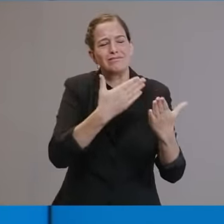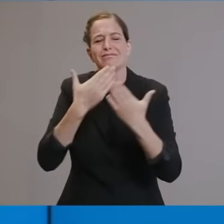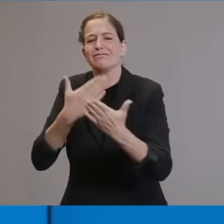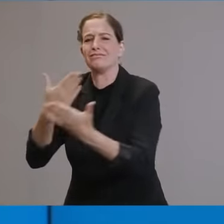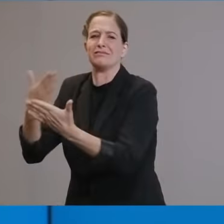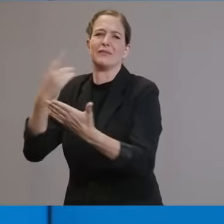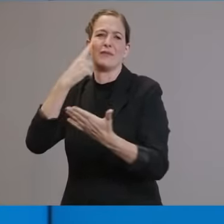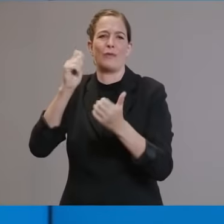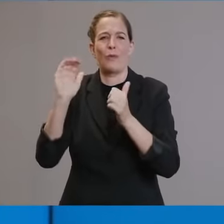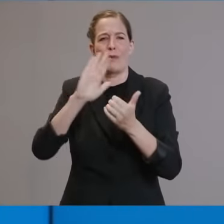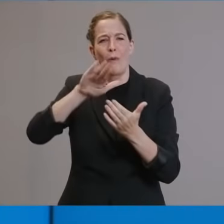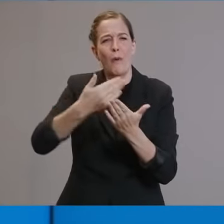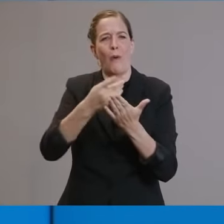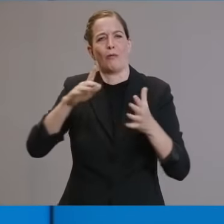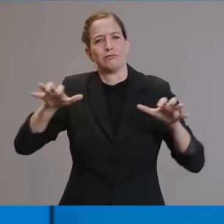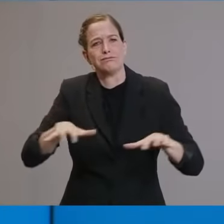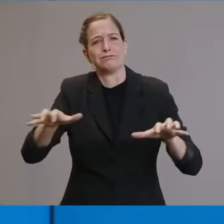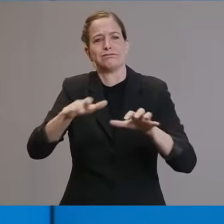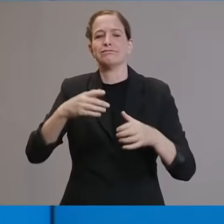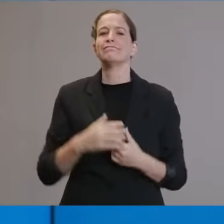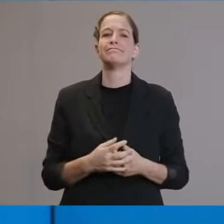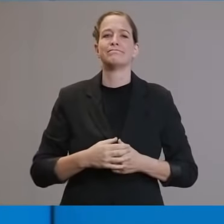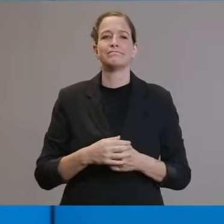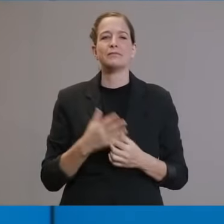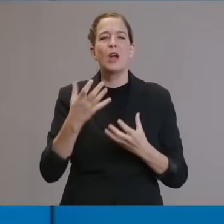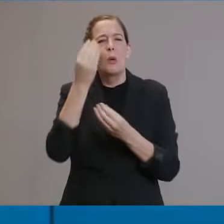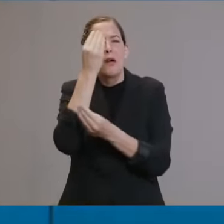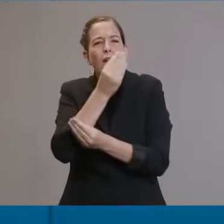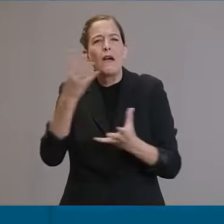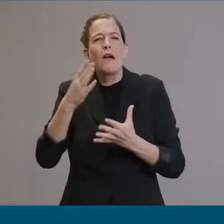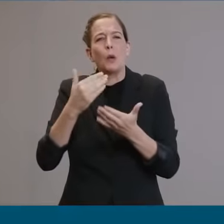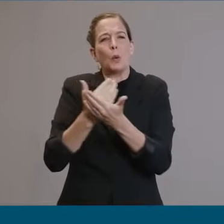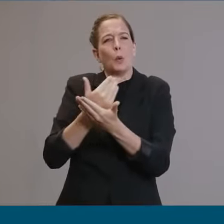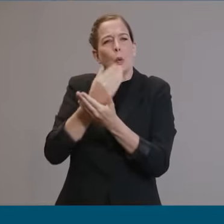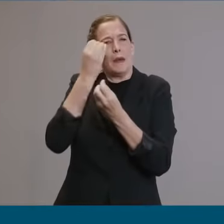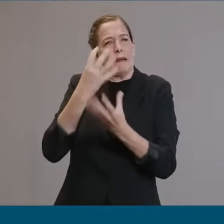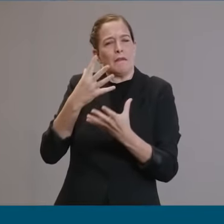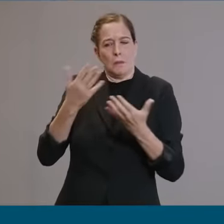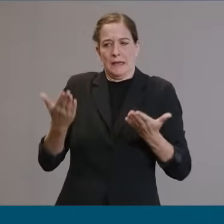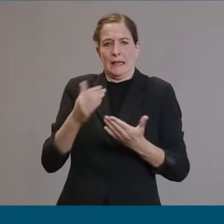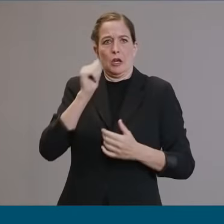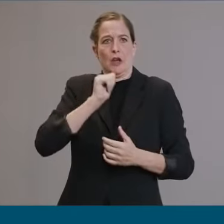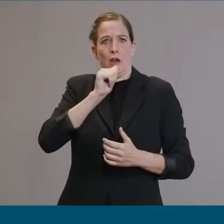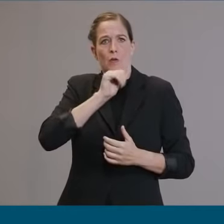AND I WANT TO GIVE YOU AN UPDATE OF WHERE WE ARE IN ARIZONA AROUND COVID-19.